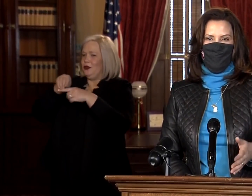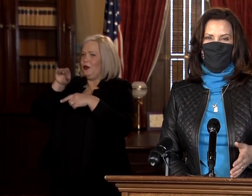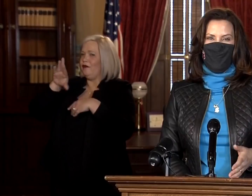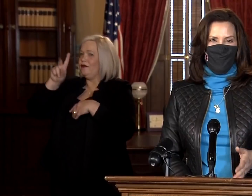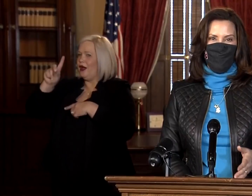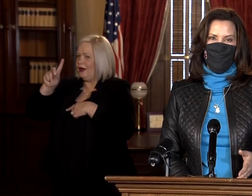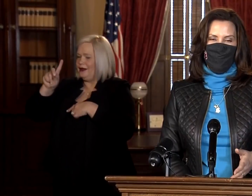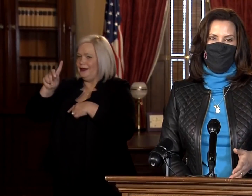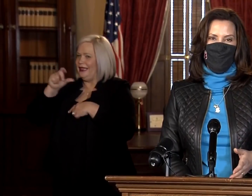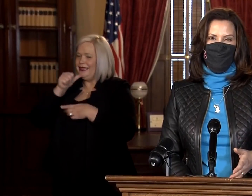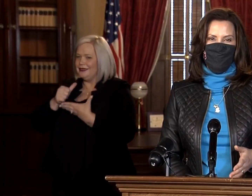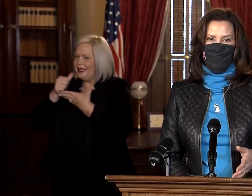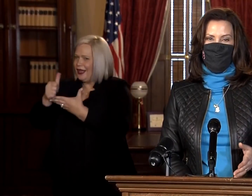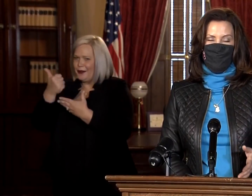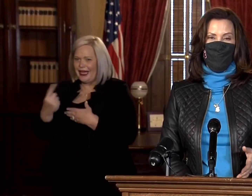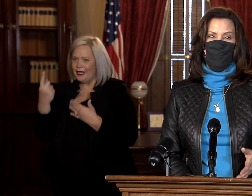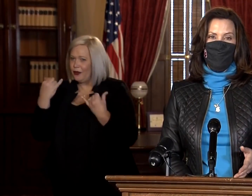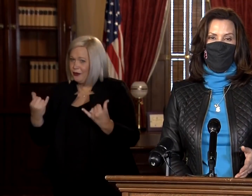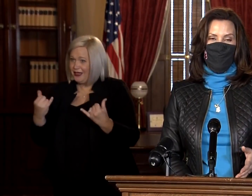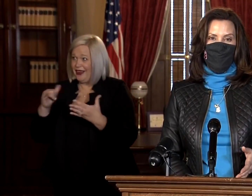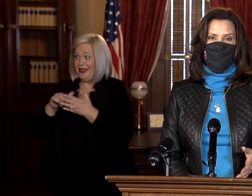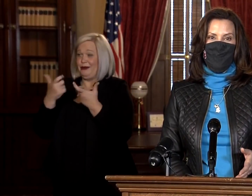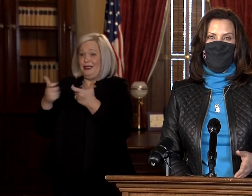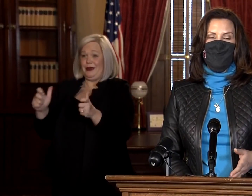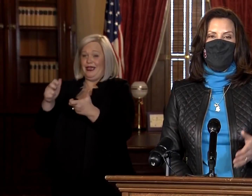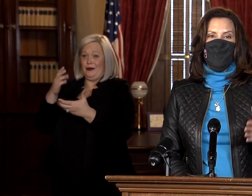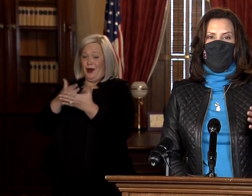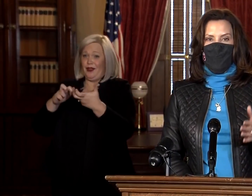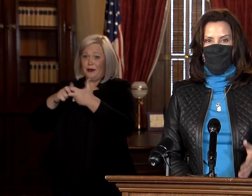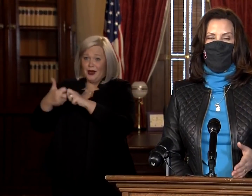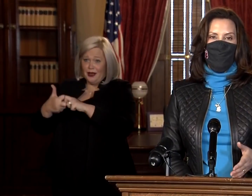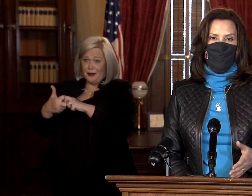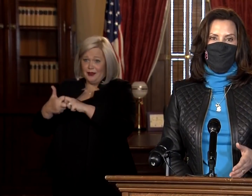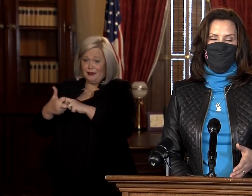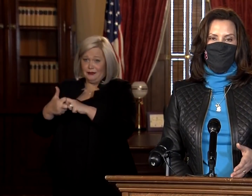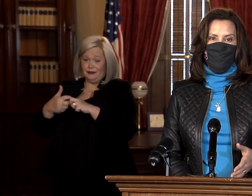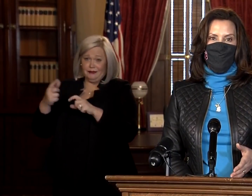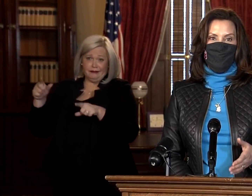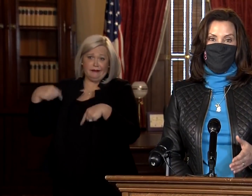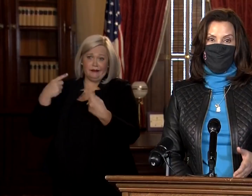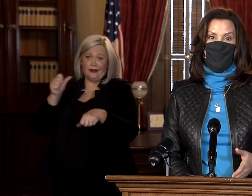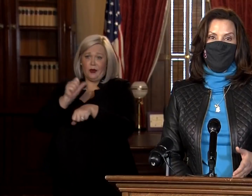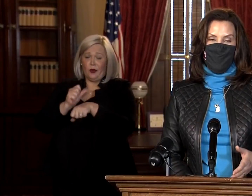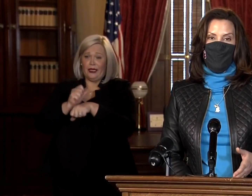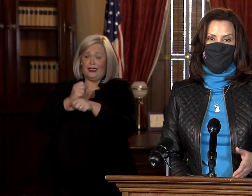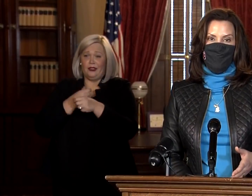So, Beth, the $220 million was a deposit into a fund. was a deposit into a fund. It doesn’t immediately go to the It doesn’t immediately go to the needs of anybody right now, needs of anybody right now, which is a big part of the which is a big part of the problem.